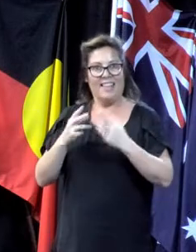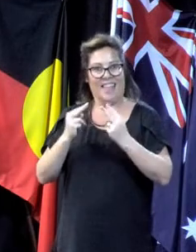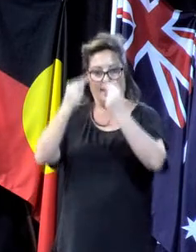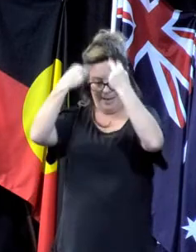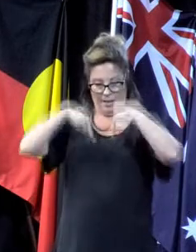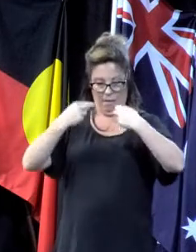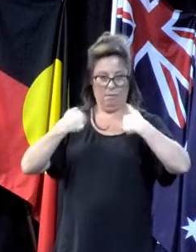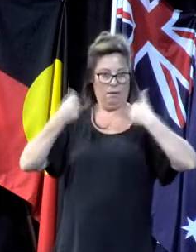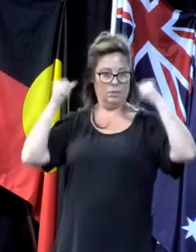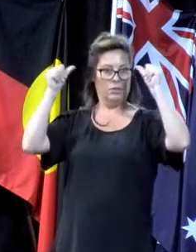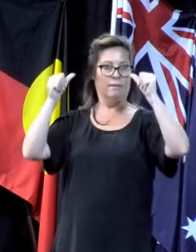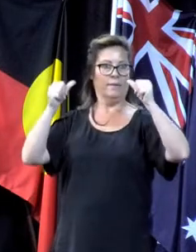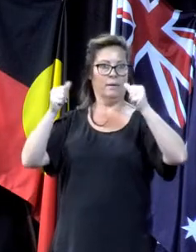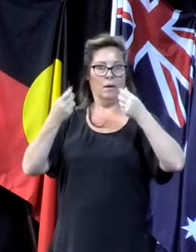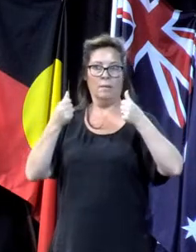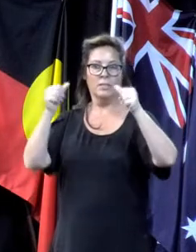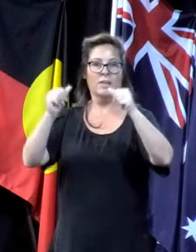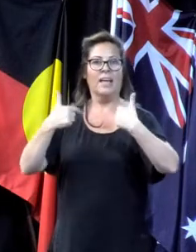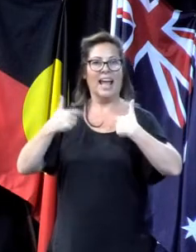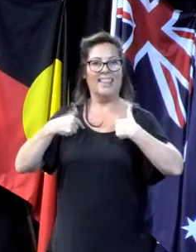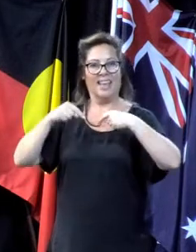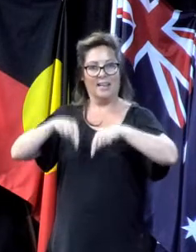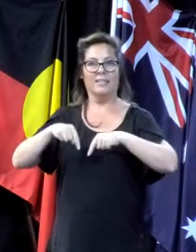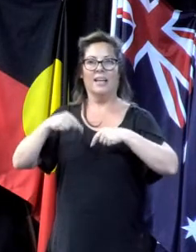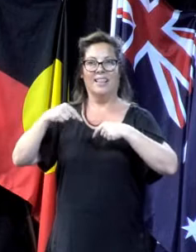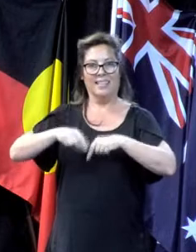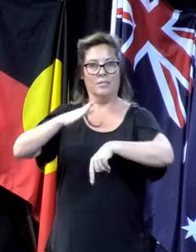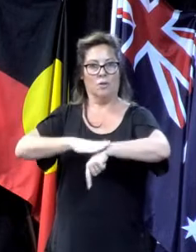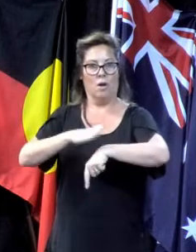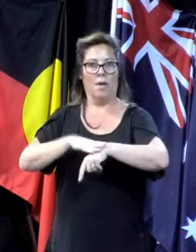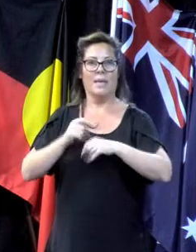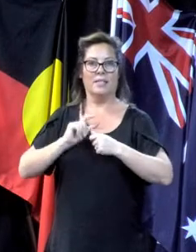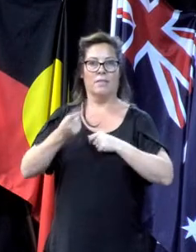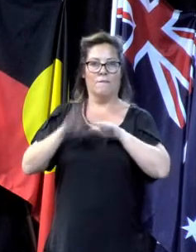to a positive future. So, if I fear that,